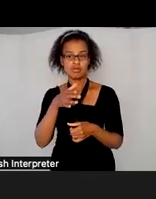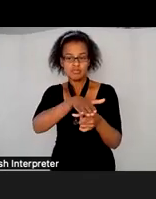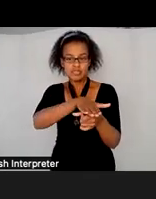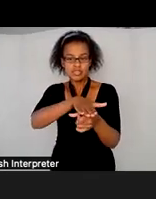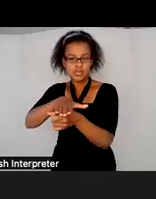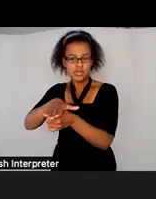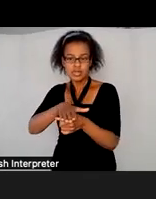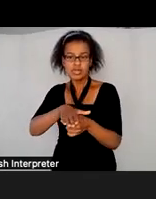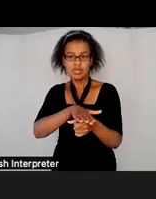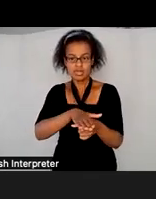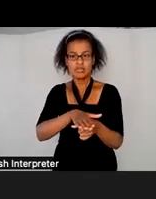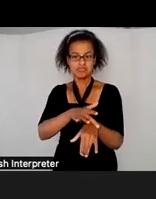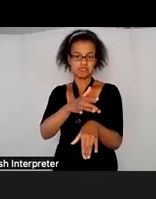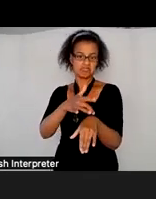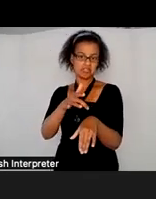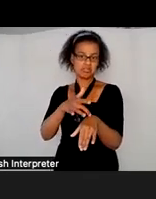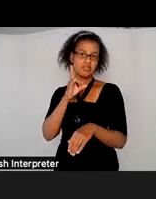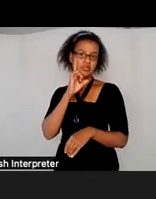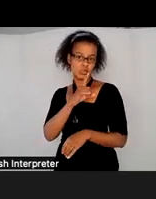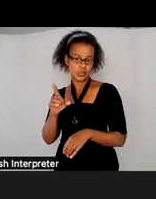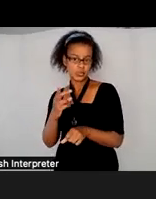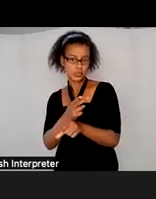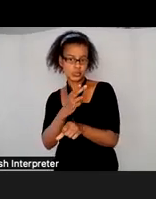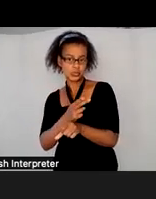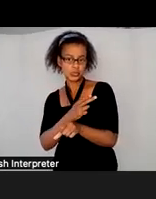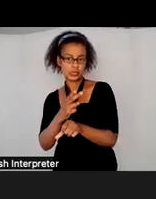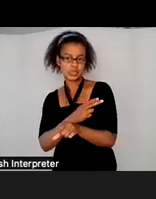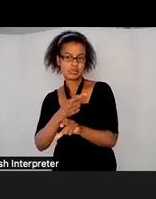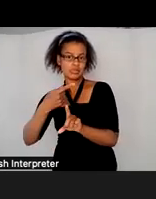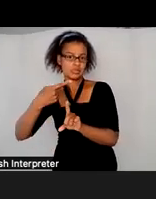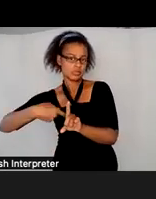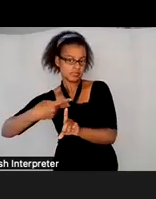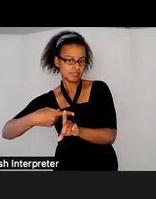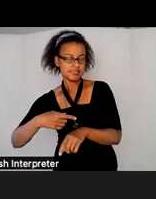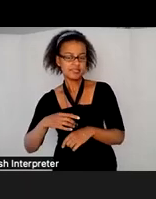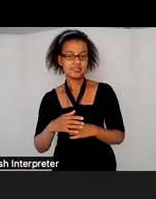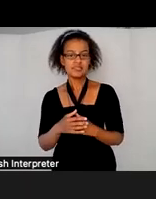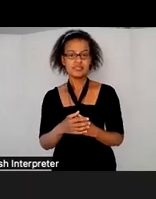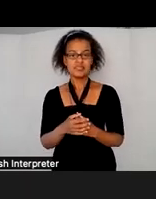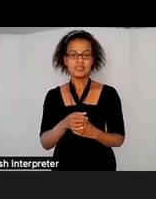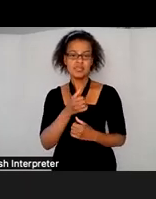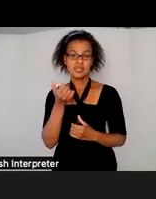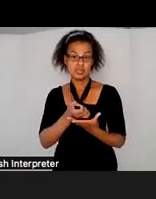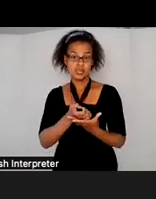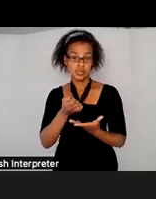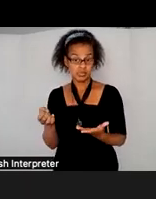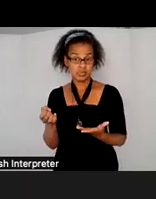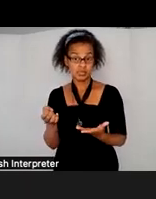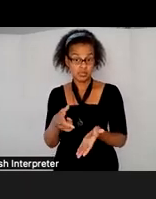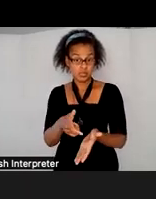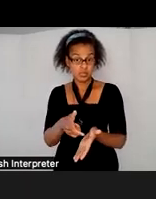And if there's specific equipment that is needed that we do already have on site, we can help.